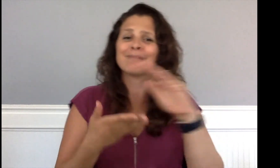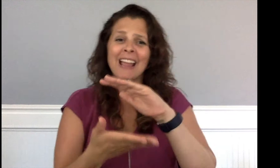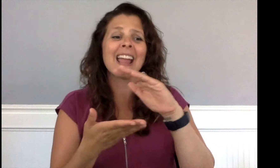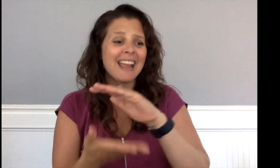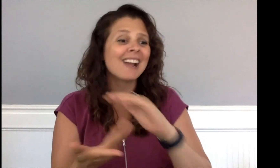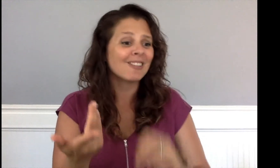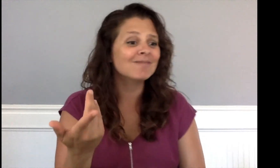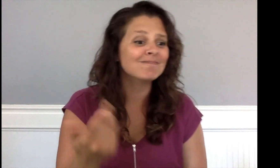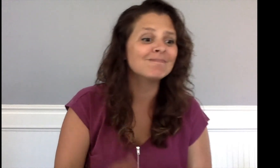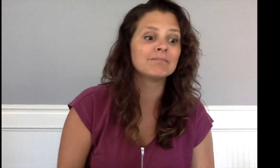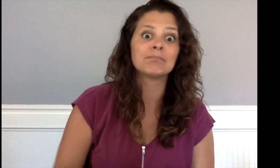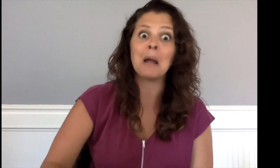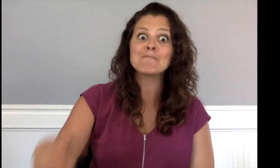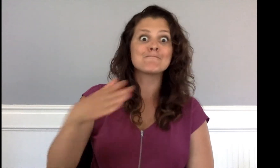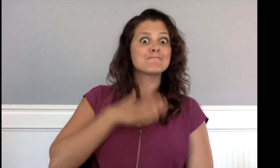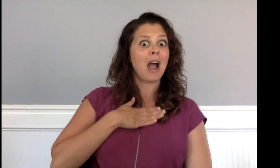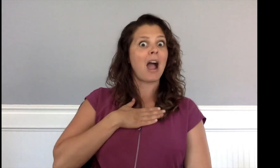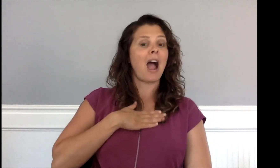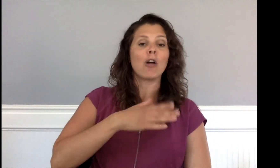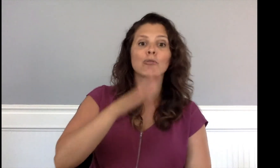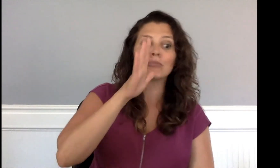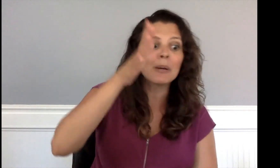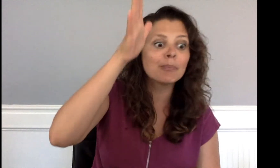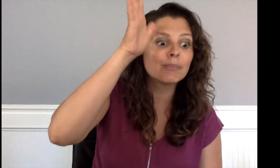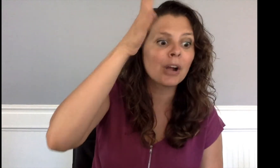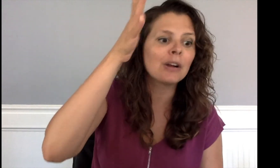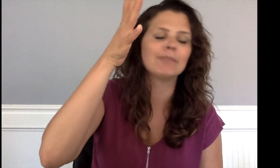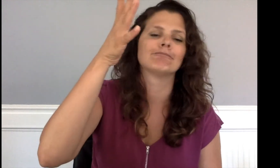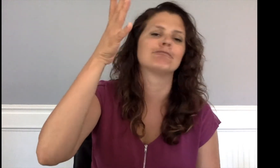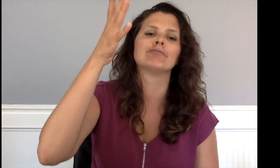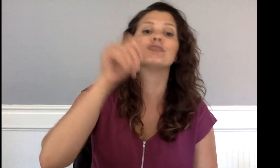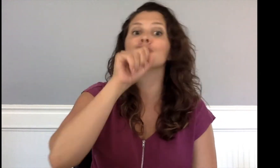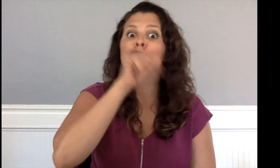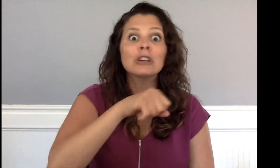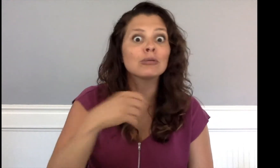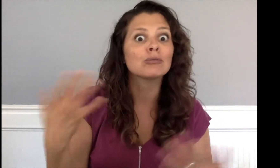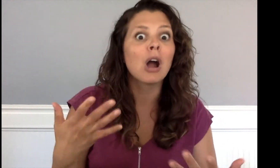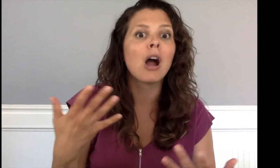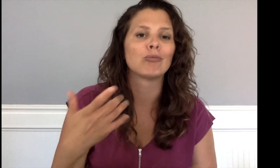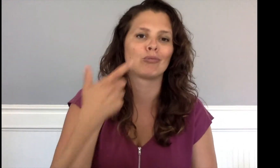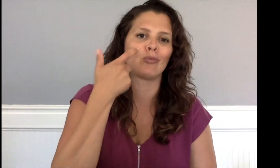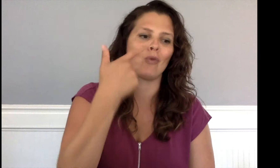bake," Charlie said, "but my grandparents love to watch